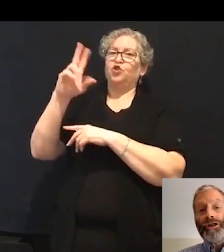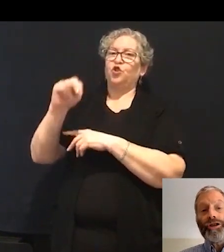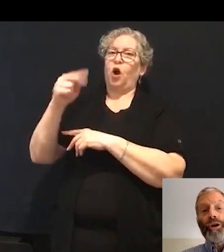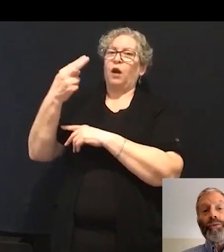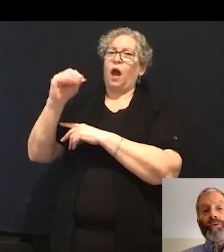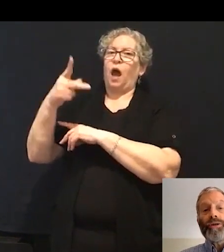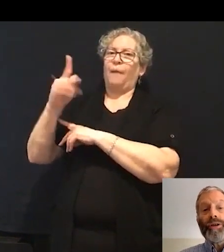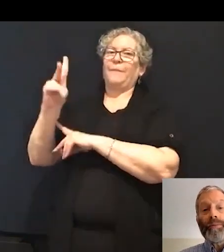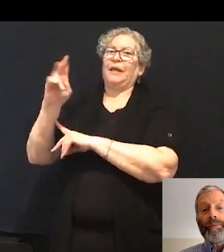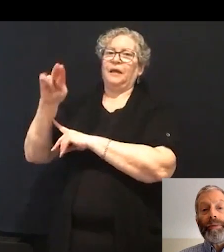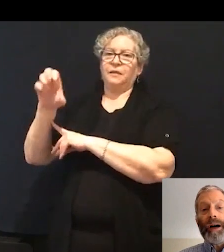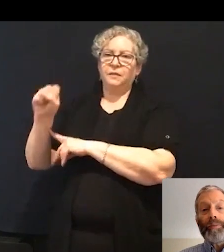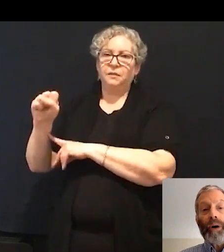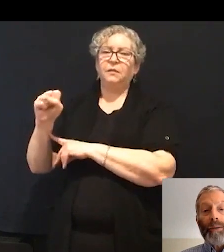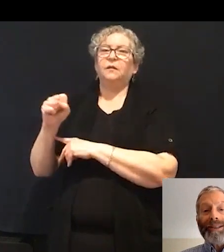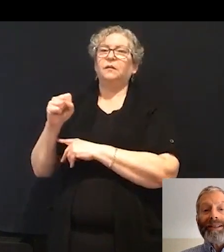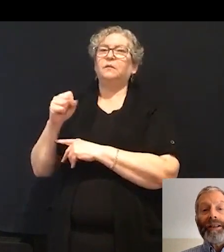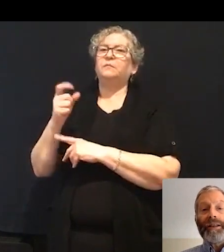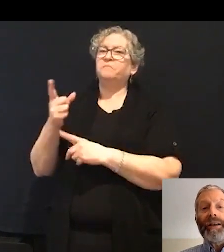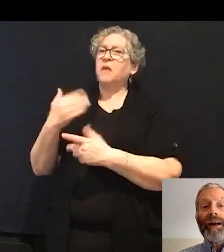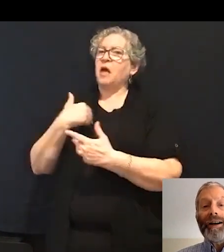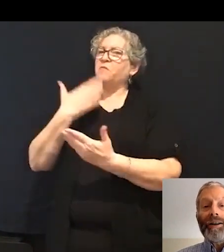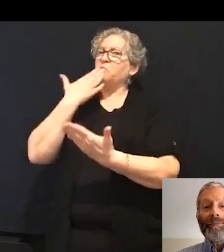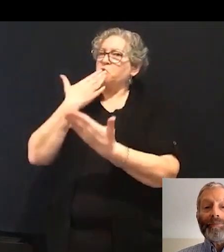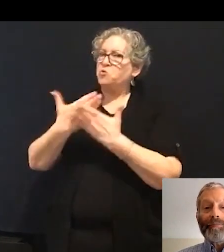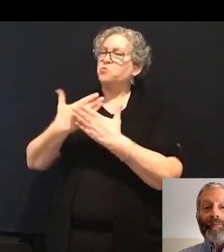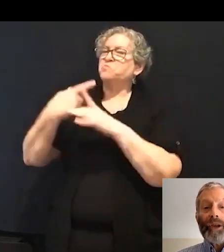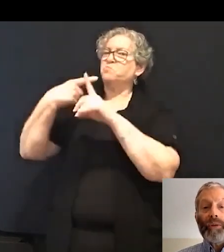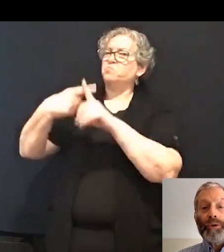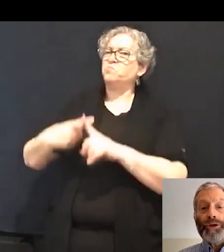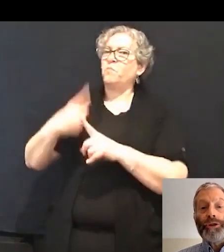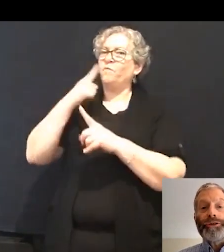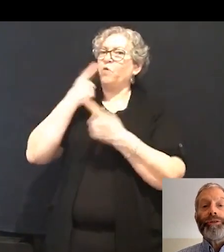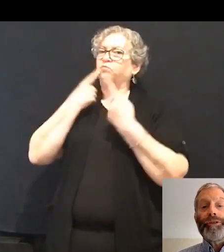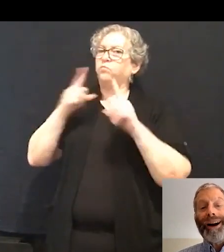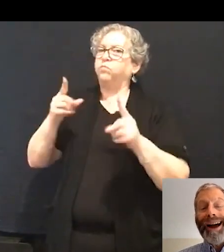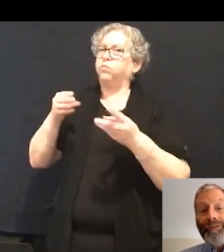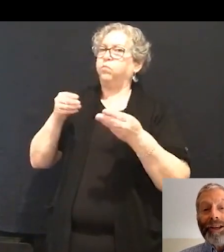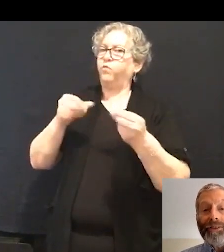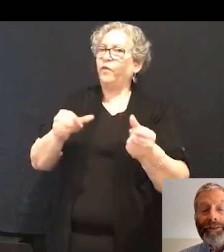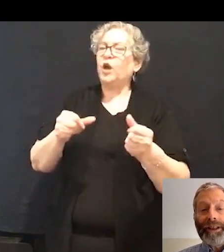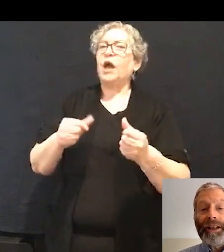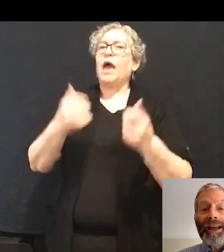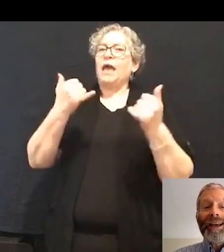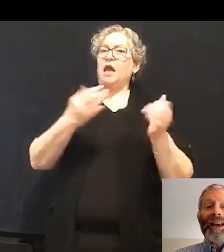It's shown some promising results for efficacy.